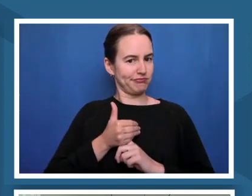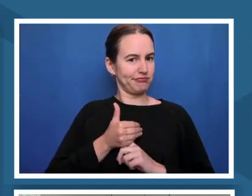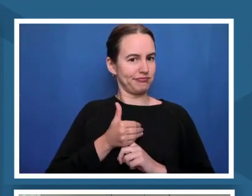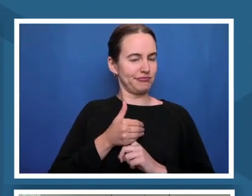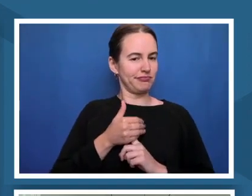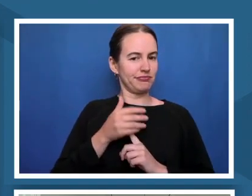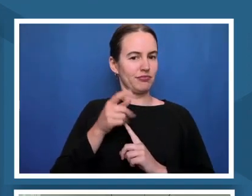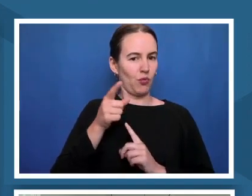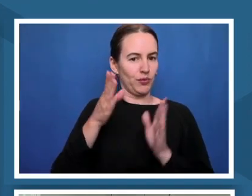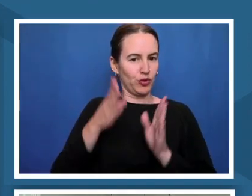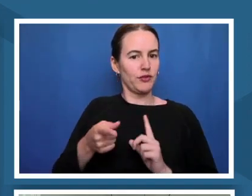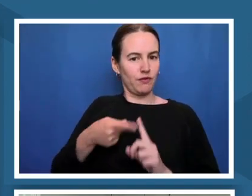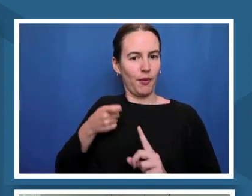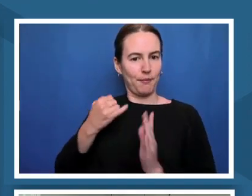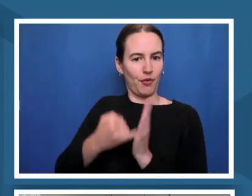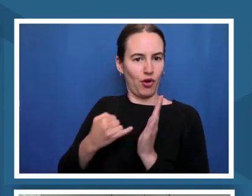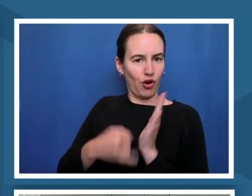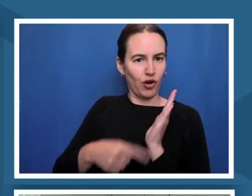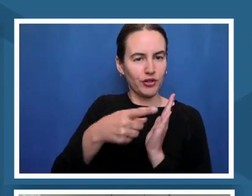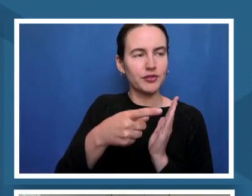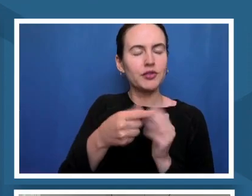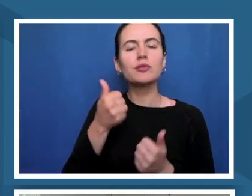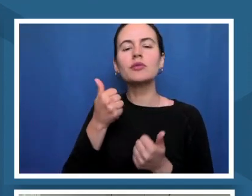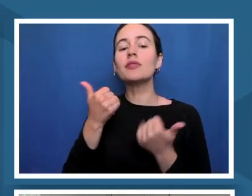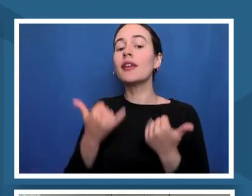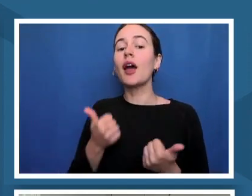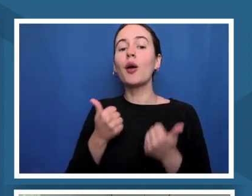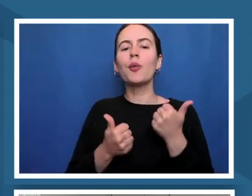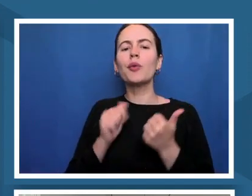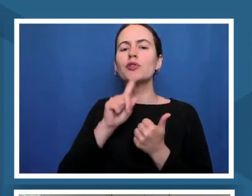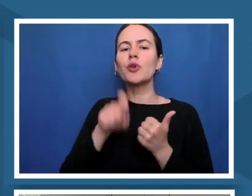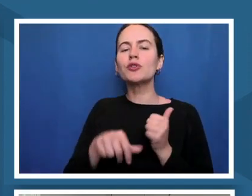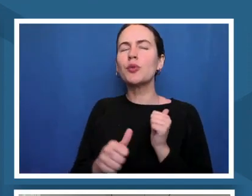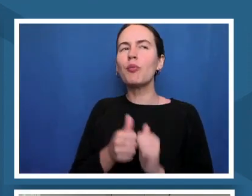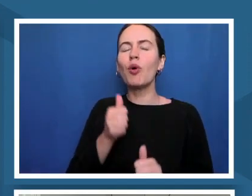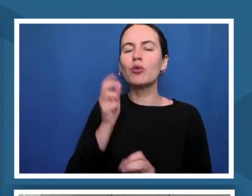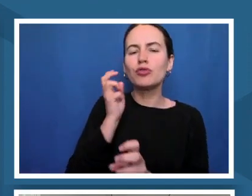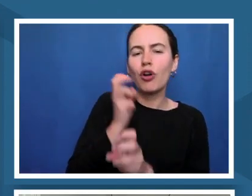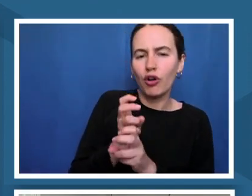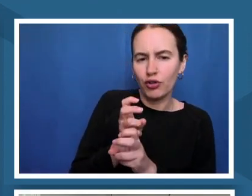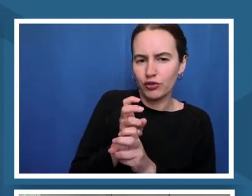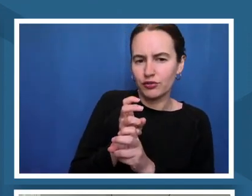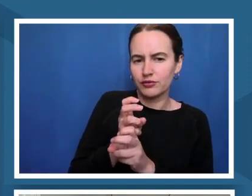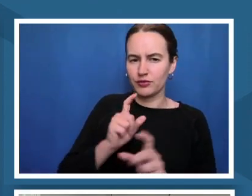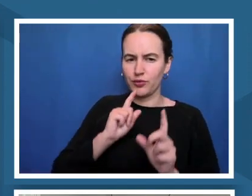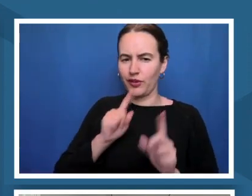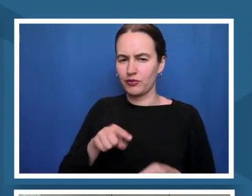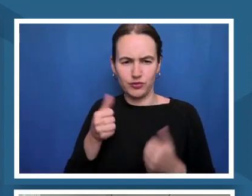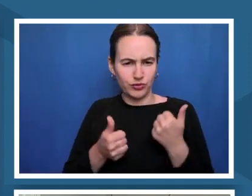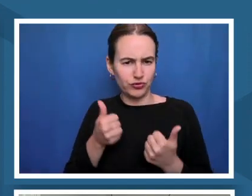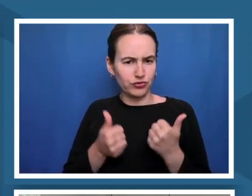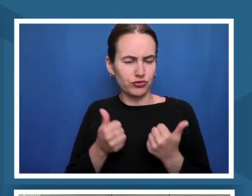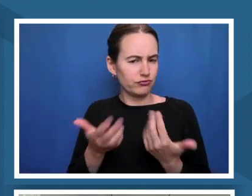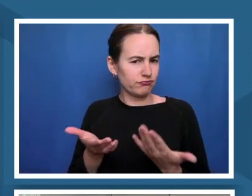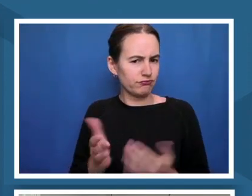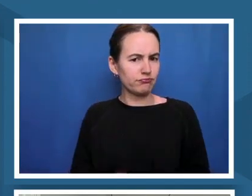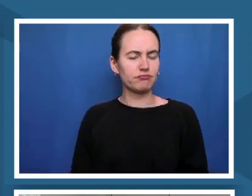which one would be the hardest or most